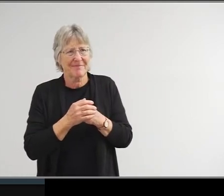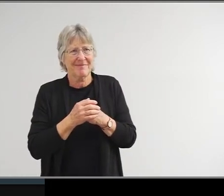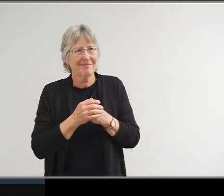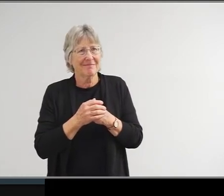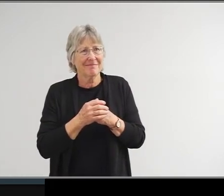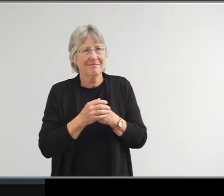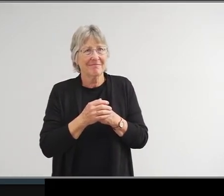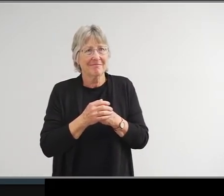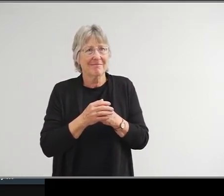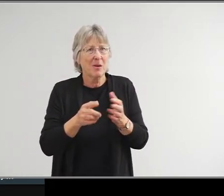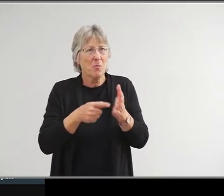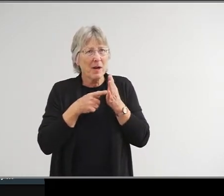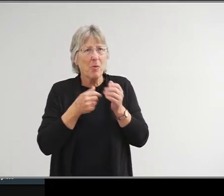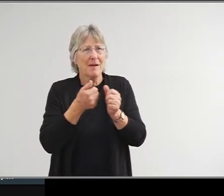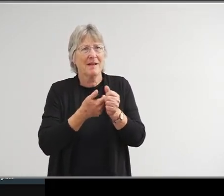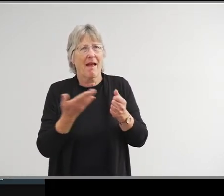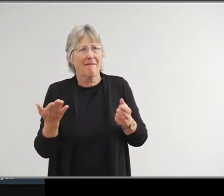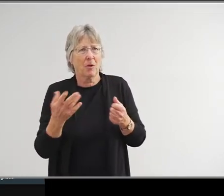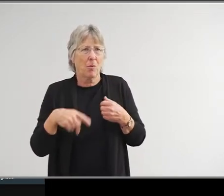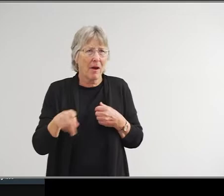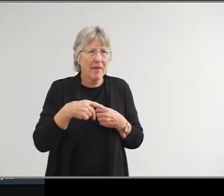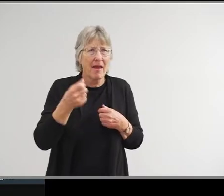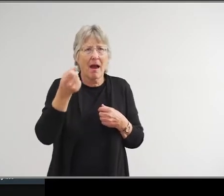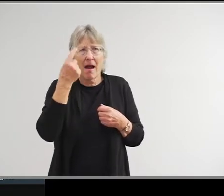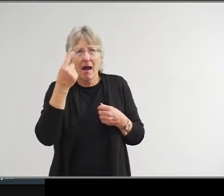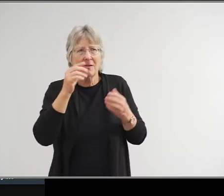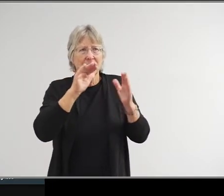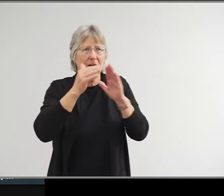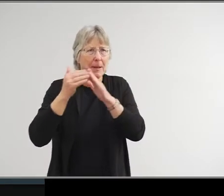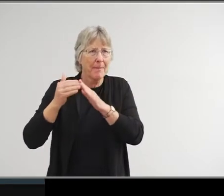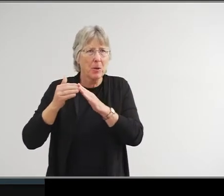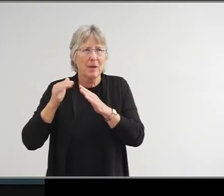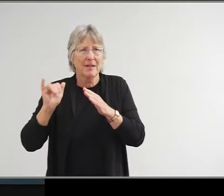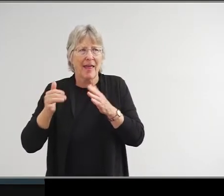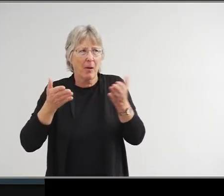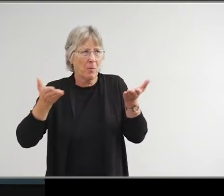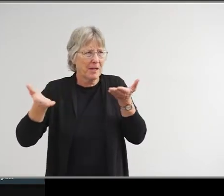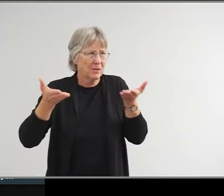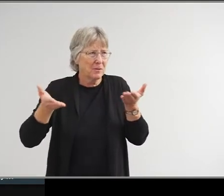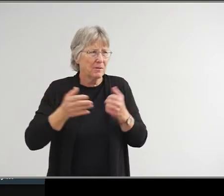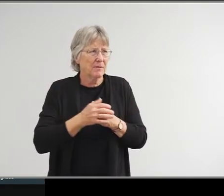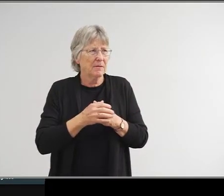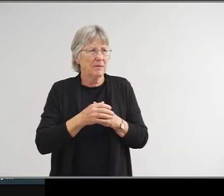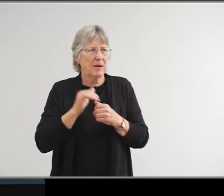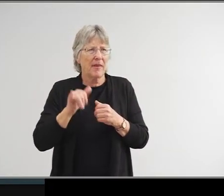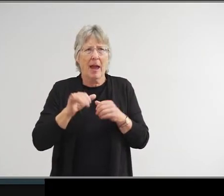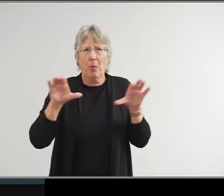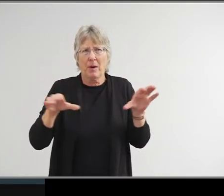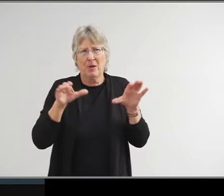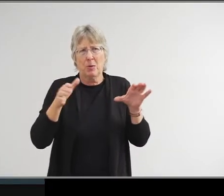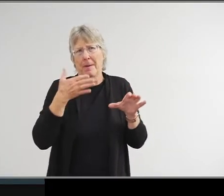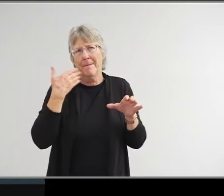and their understanding of the communities that we serve that we do the best we can.